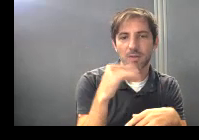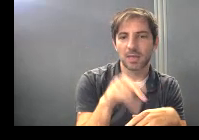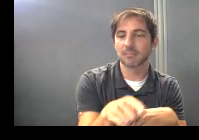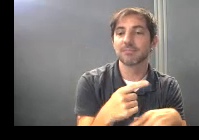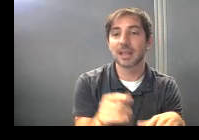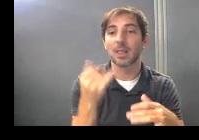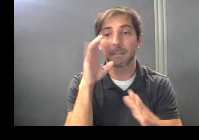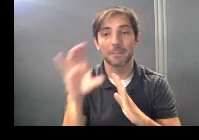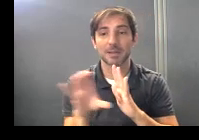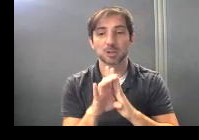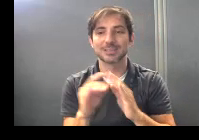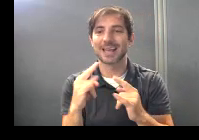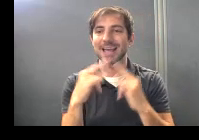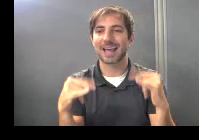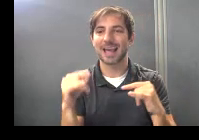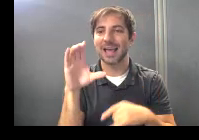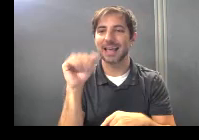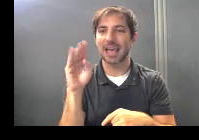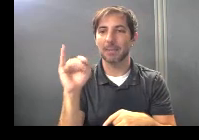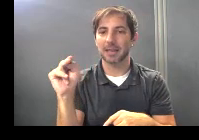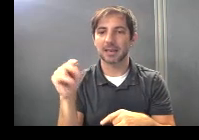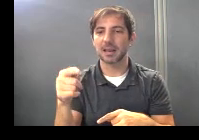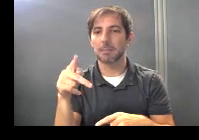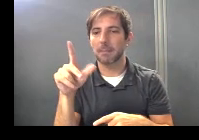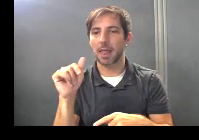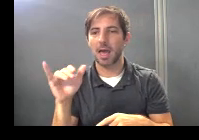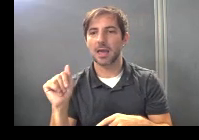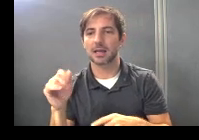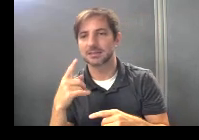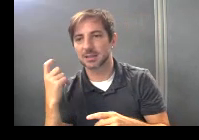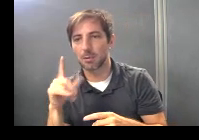SETTING. THIS IS FROM SUMMER LAKE OREGON, AN ARTIST